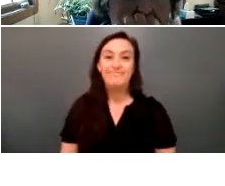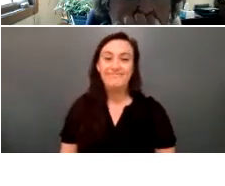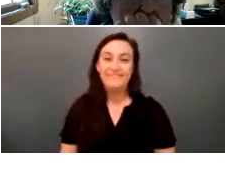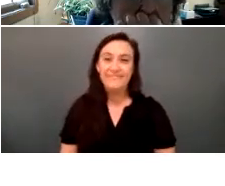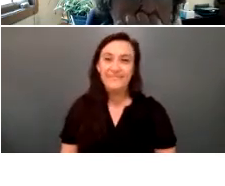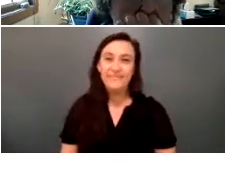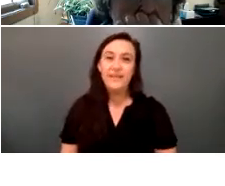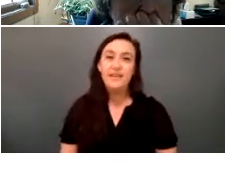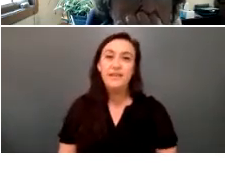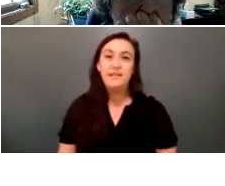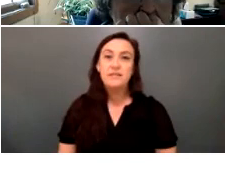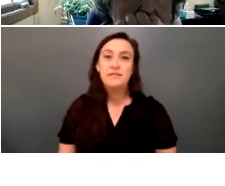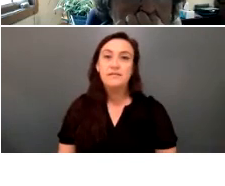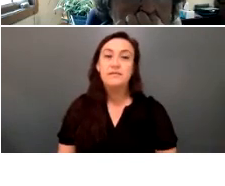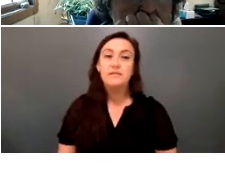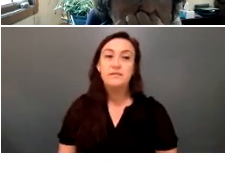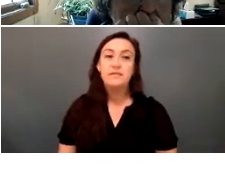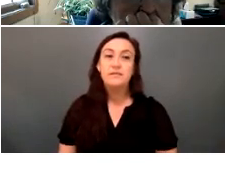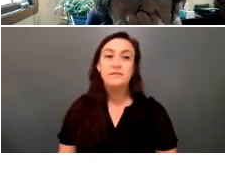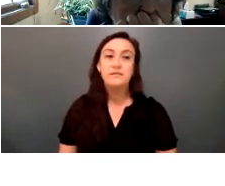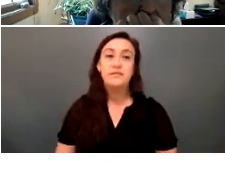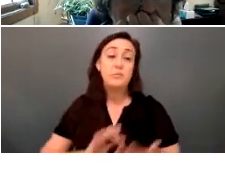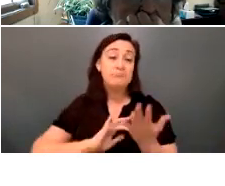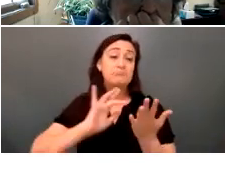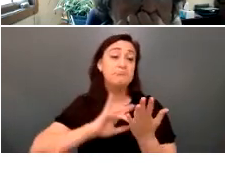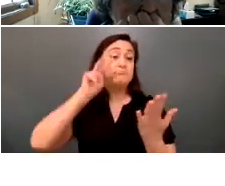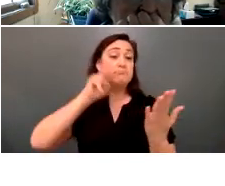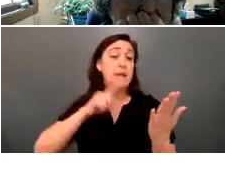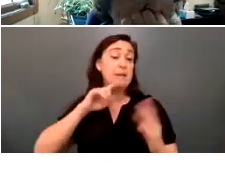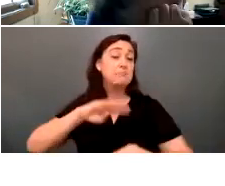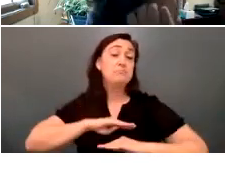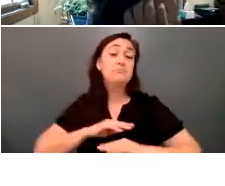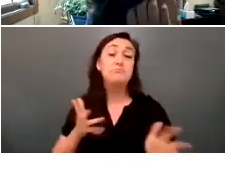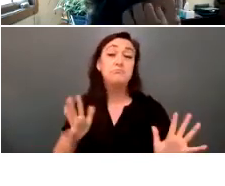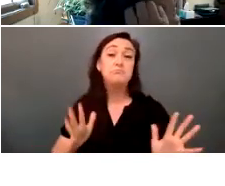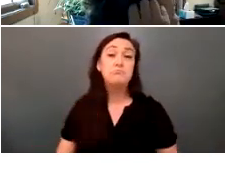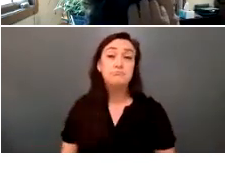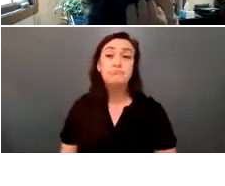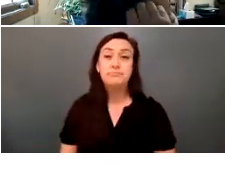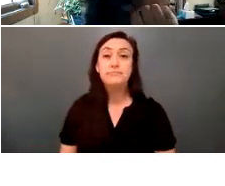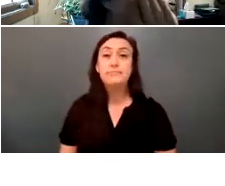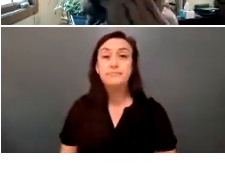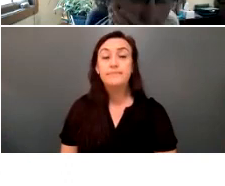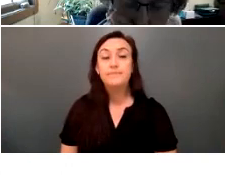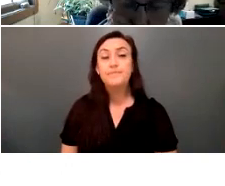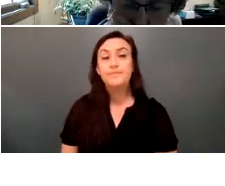I'm just scrolling I. I think we probably. Uhm?